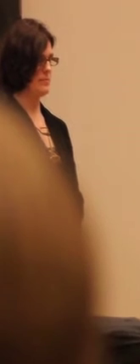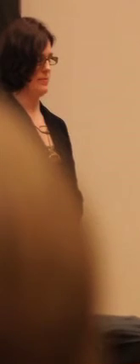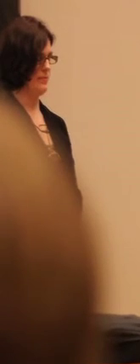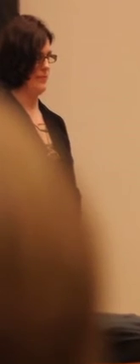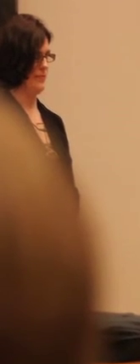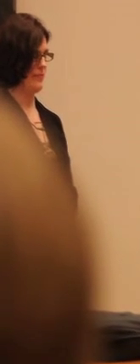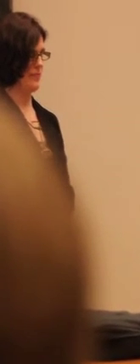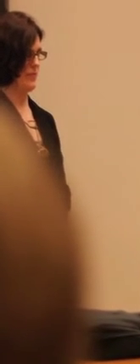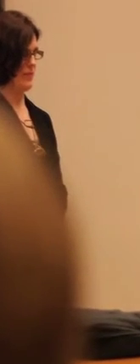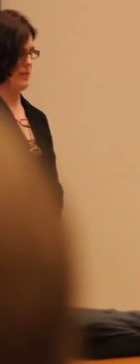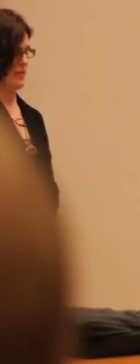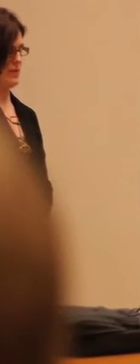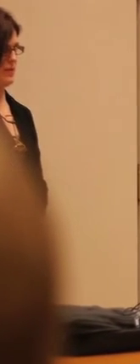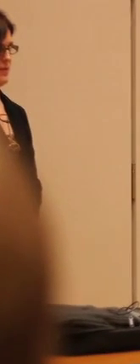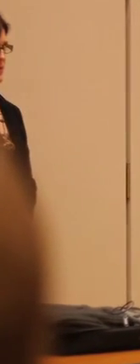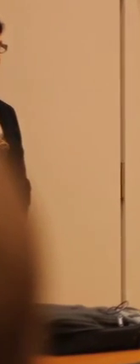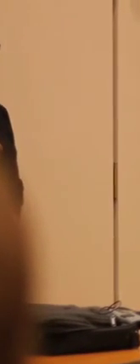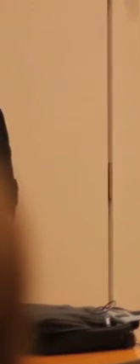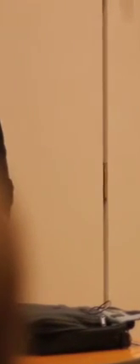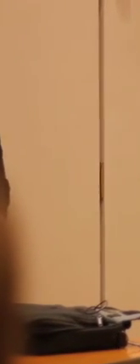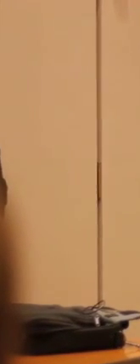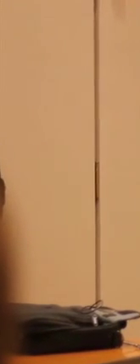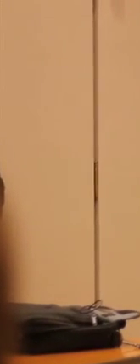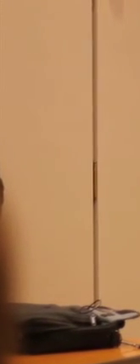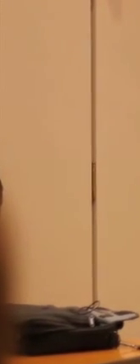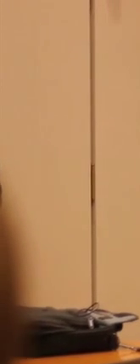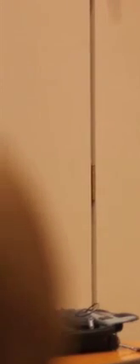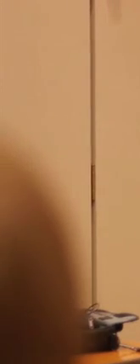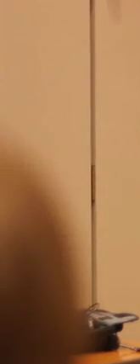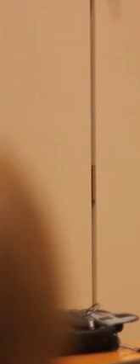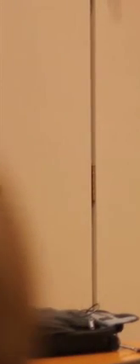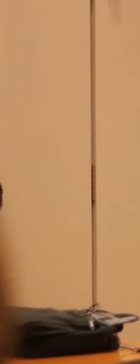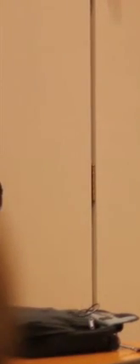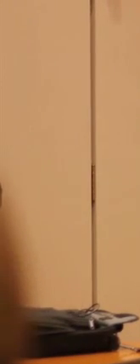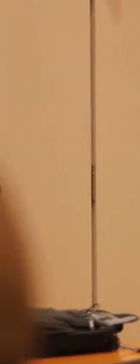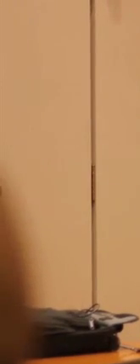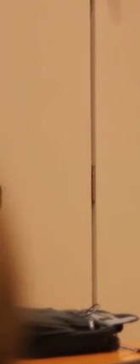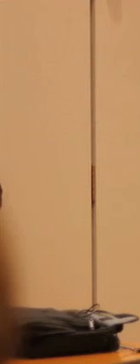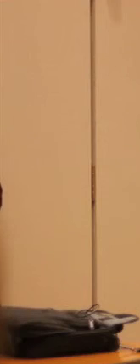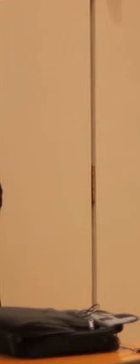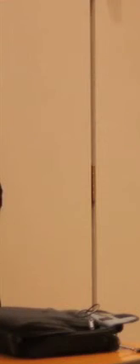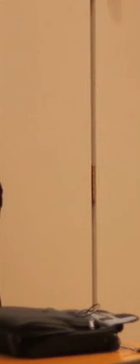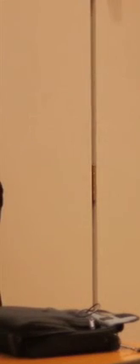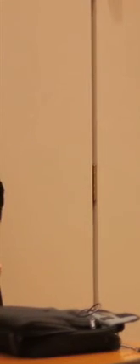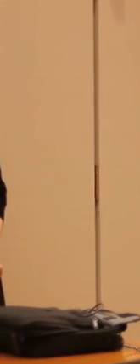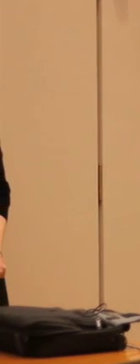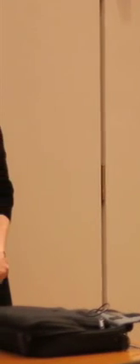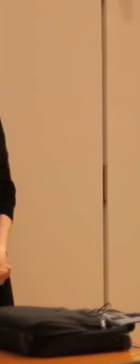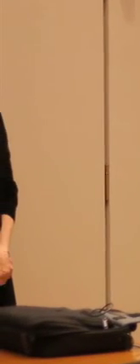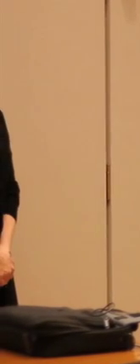download it. It will point out to you little mistakes that you've made in terms of